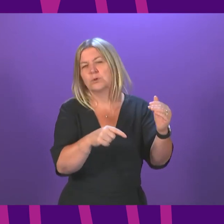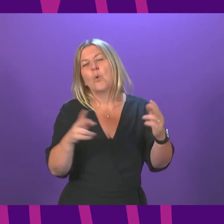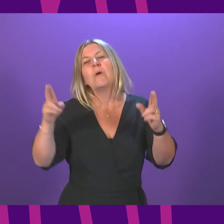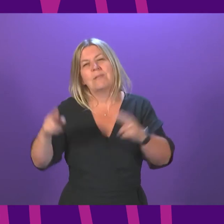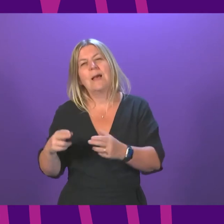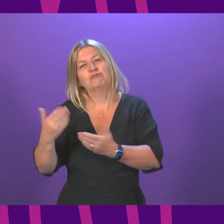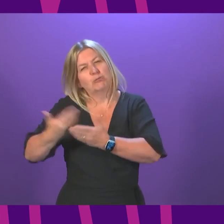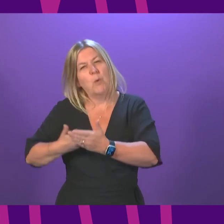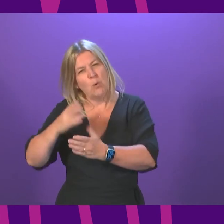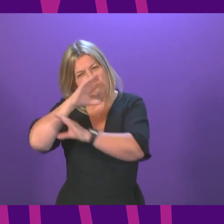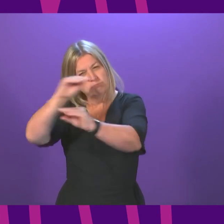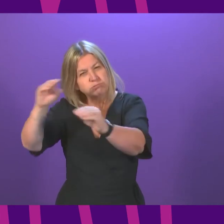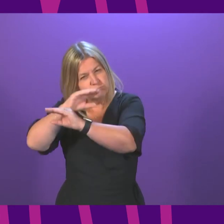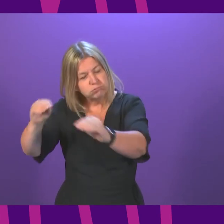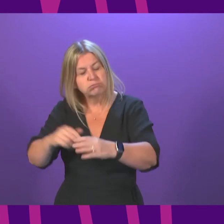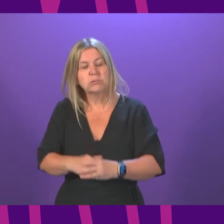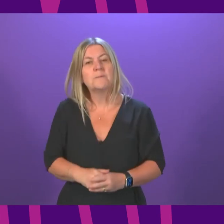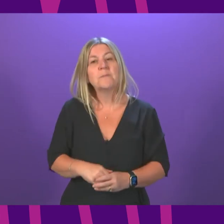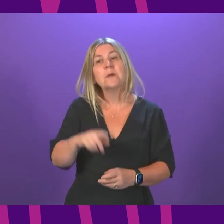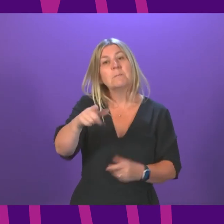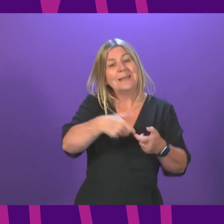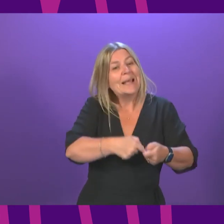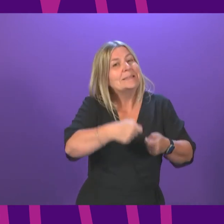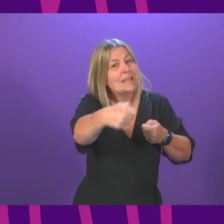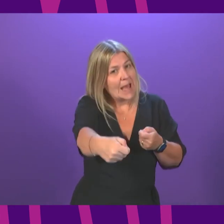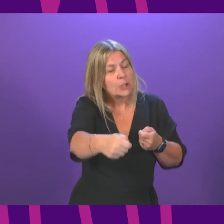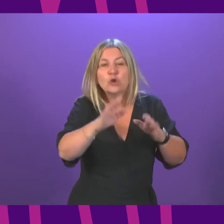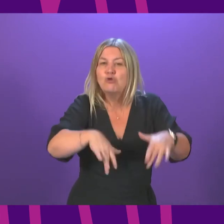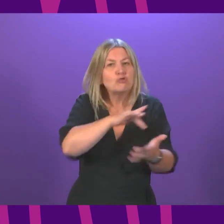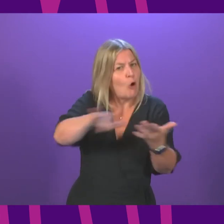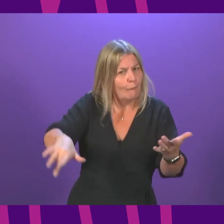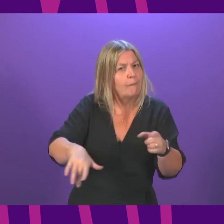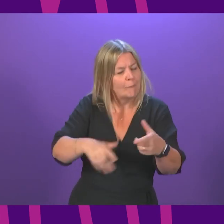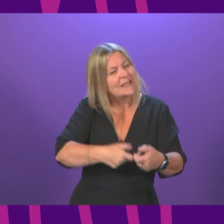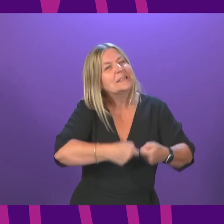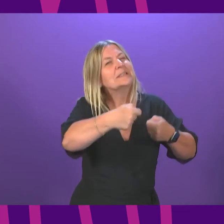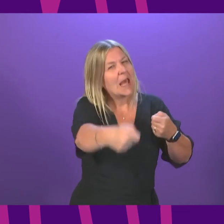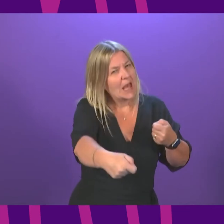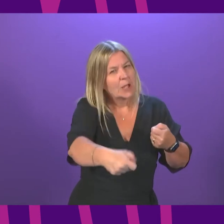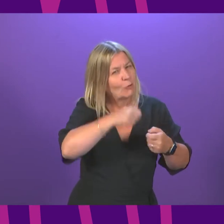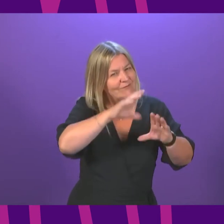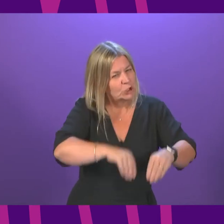By suspending but not expiring the provisions, we can also provide reassurance that if, in